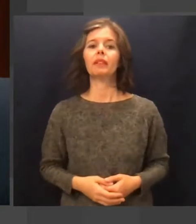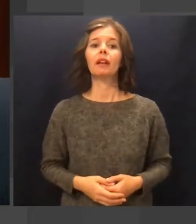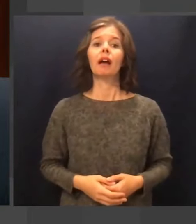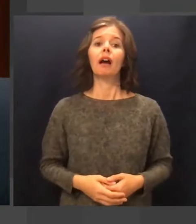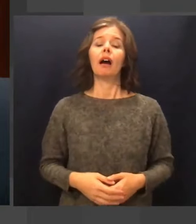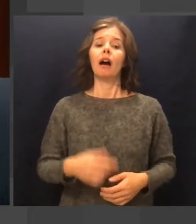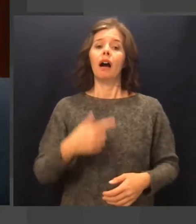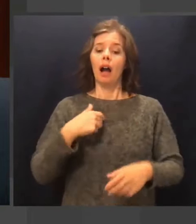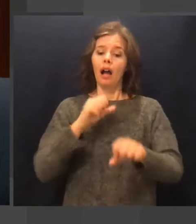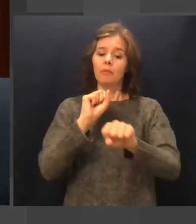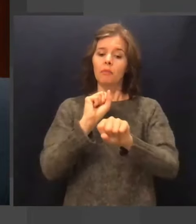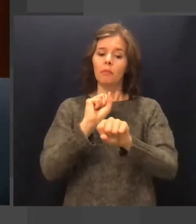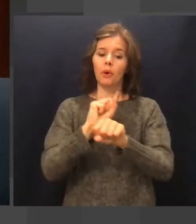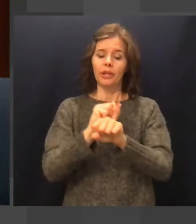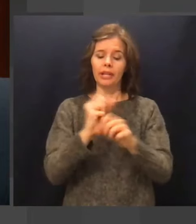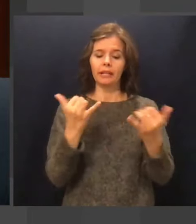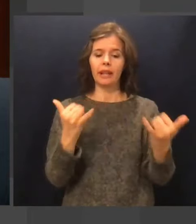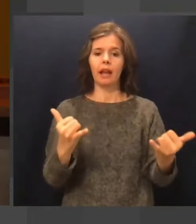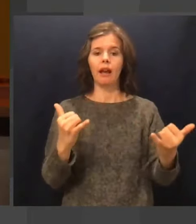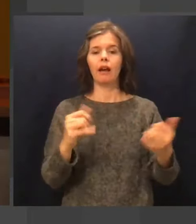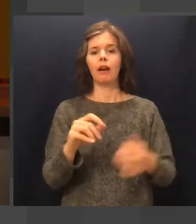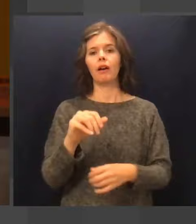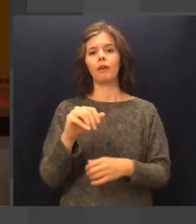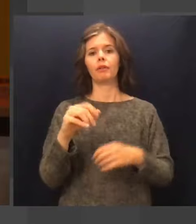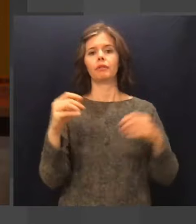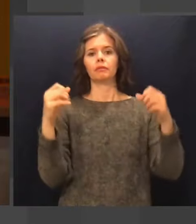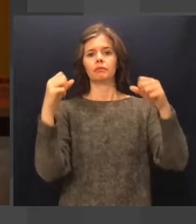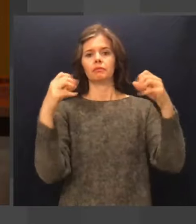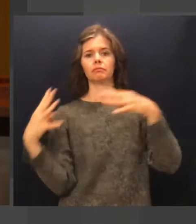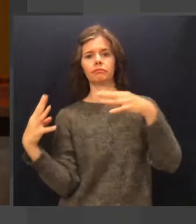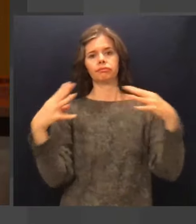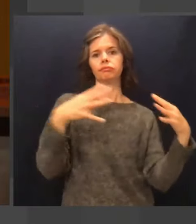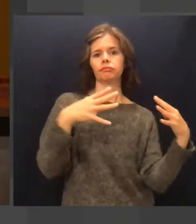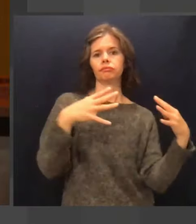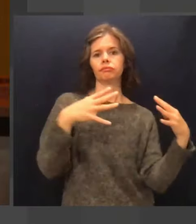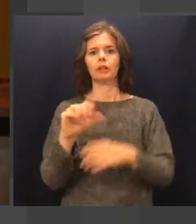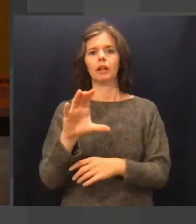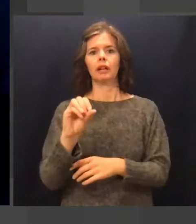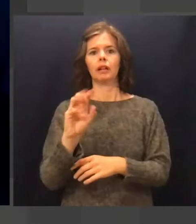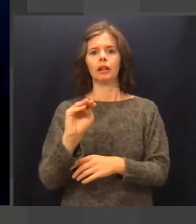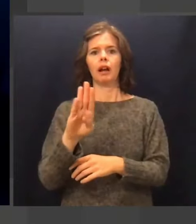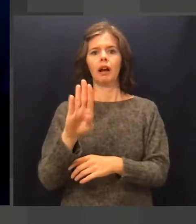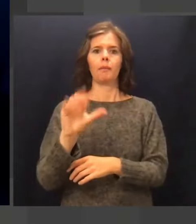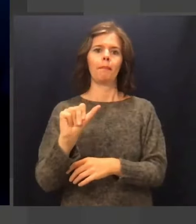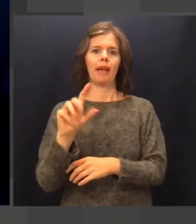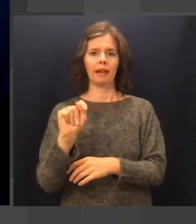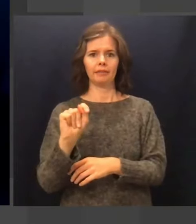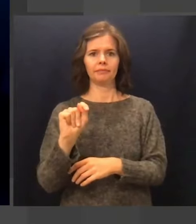BEEN WORKING ON MAKING A COMBAT TEST SNAPSHOTS.